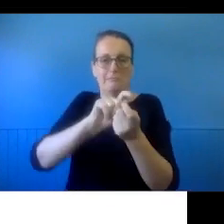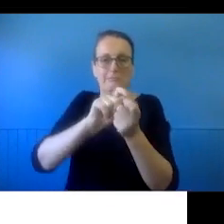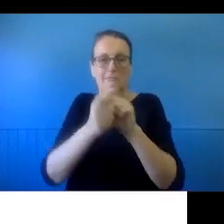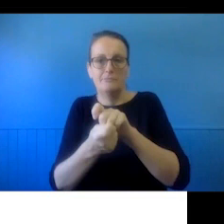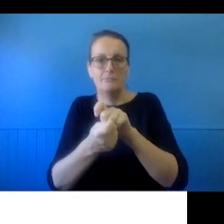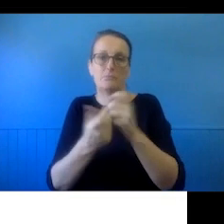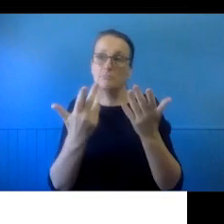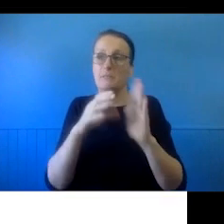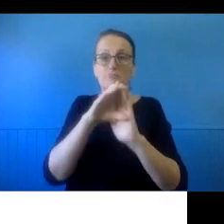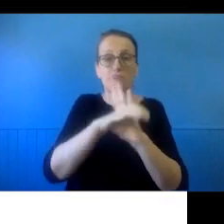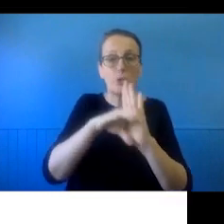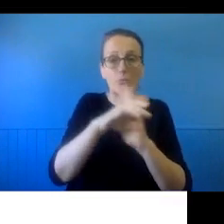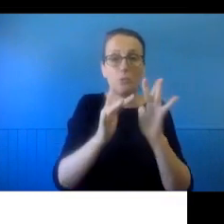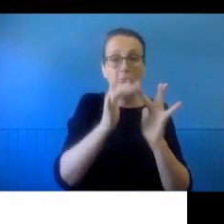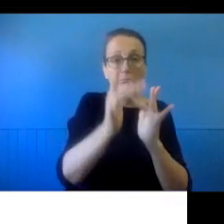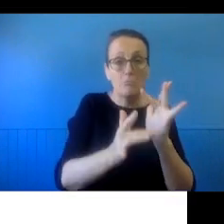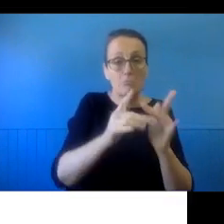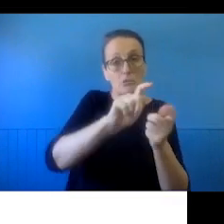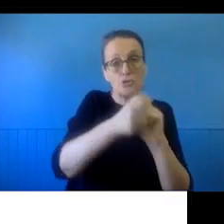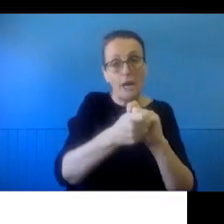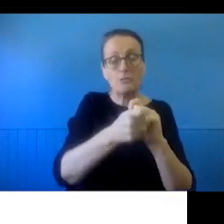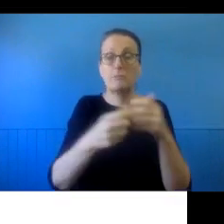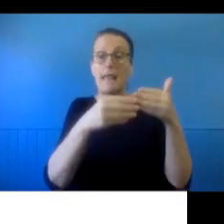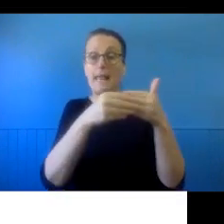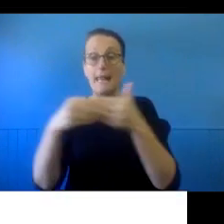digitally, in terms of leadership and in terms of how we operate. What